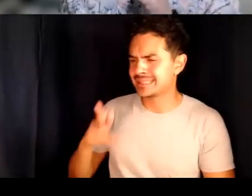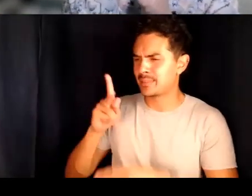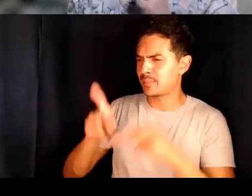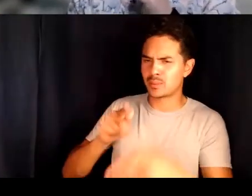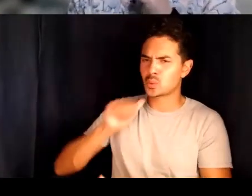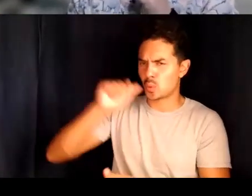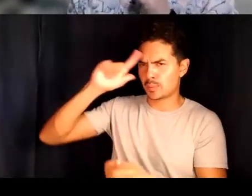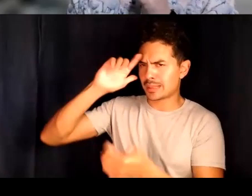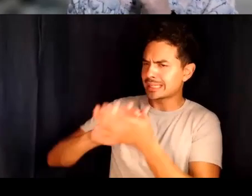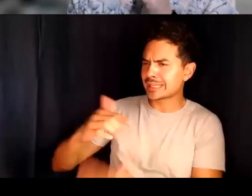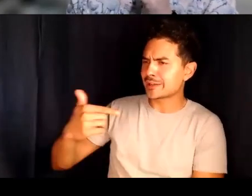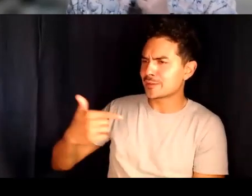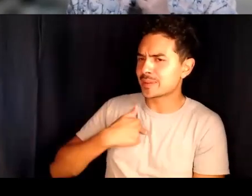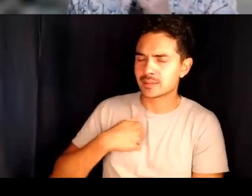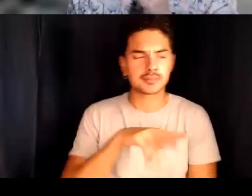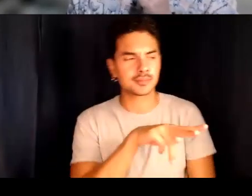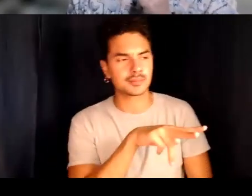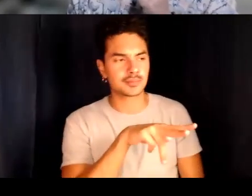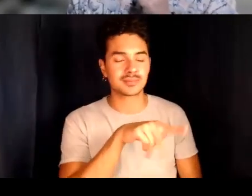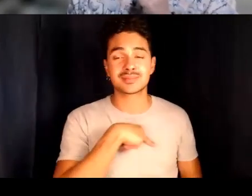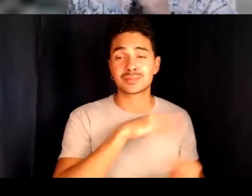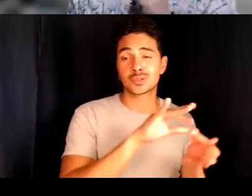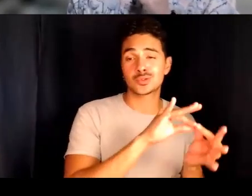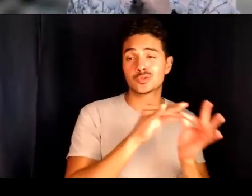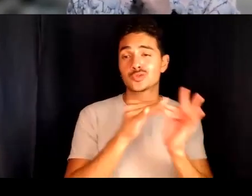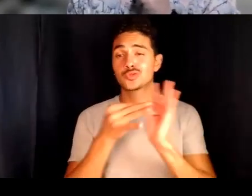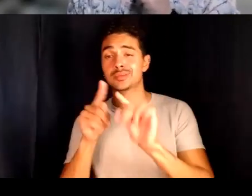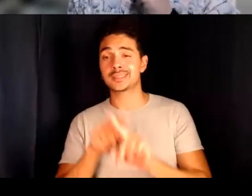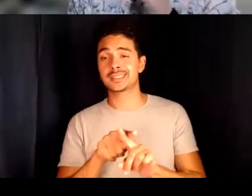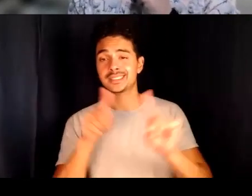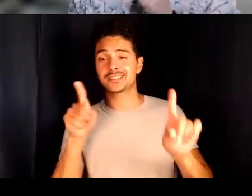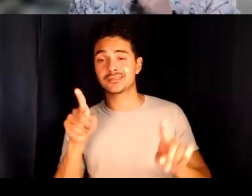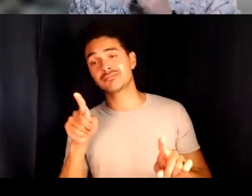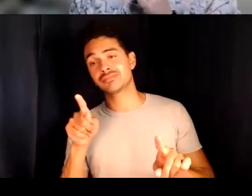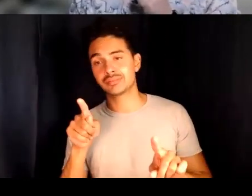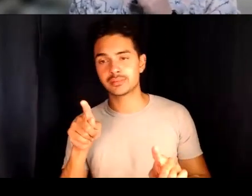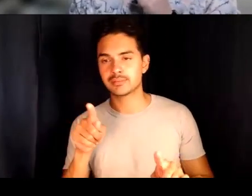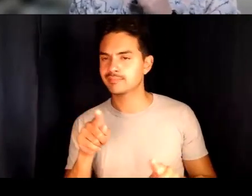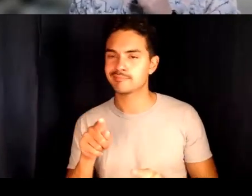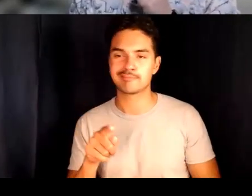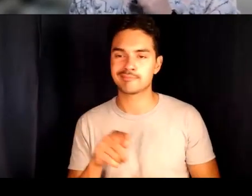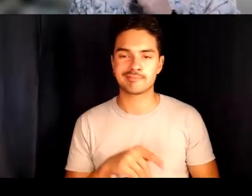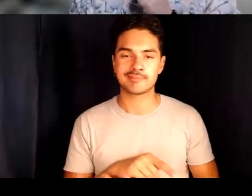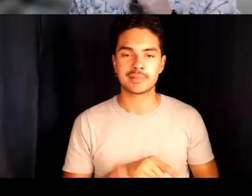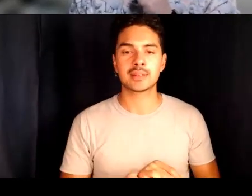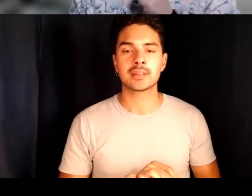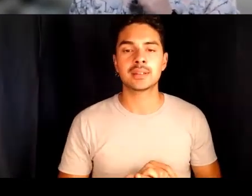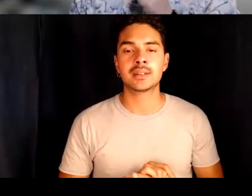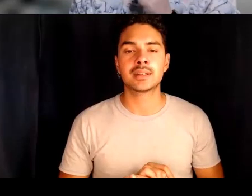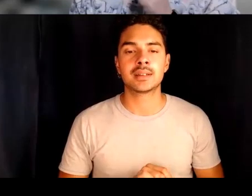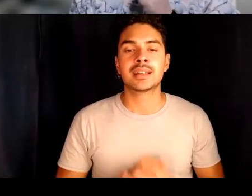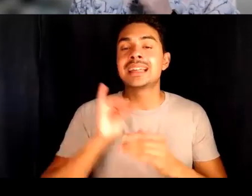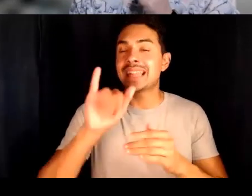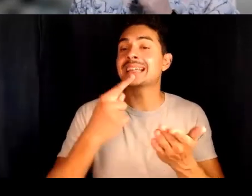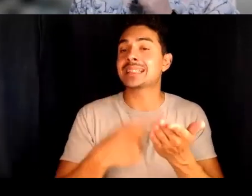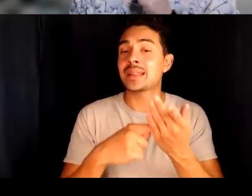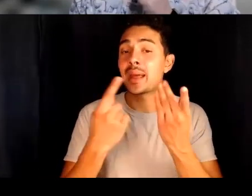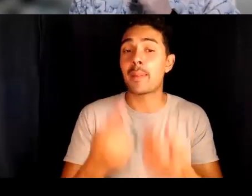If you misinterpret or misunderstand the situation that happens and it can be really helpful to just name it.